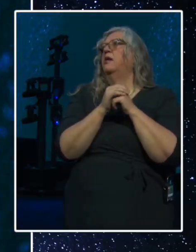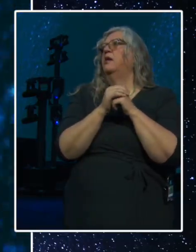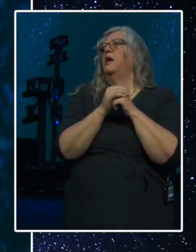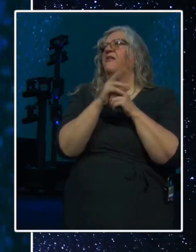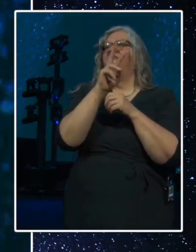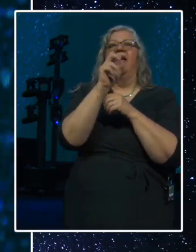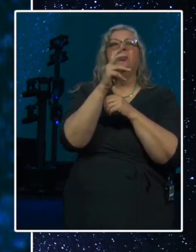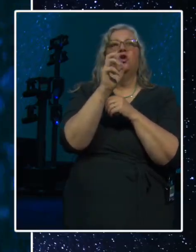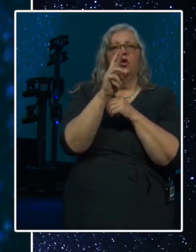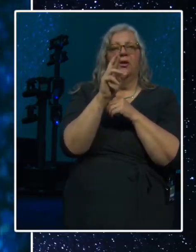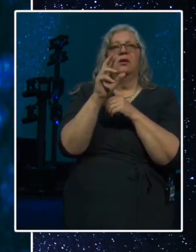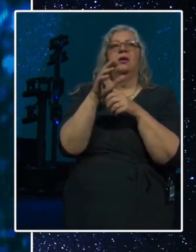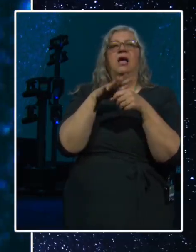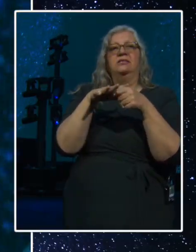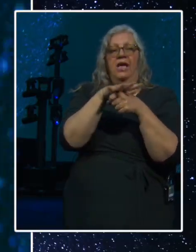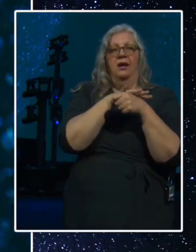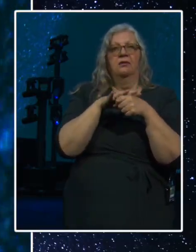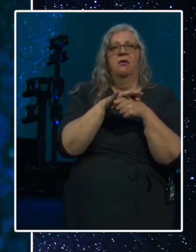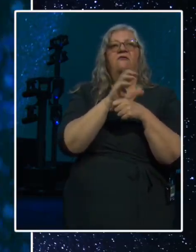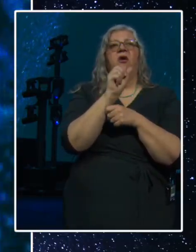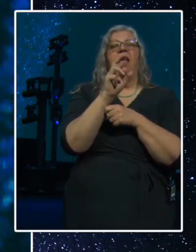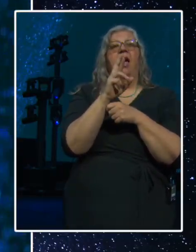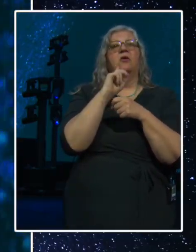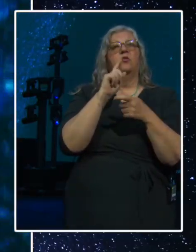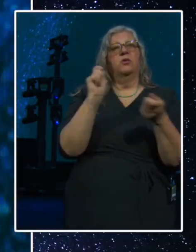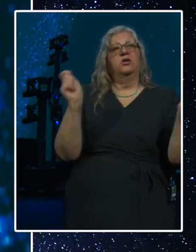For AI to be truly transformative in your organization,